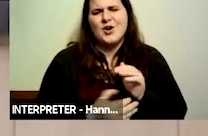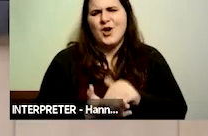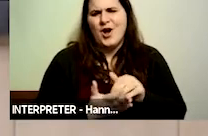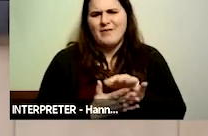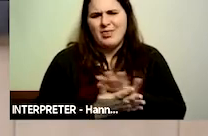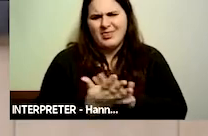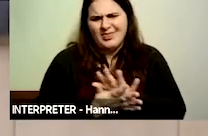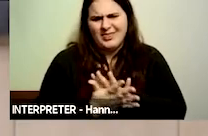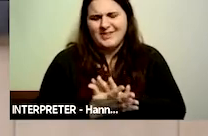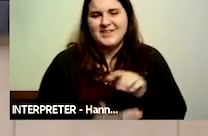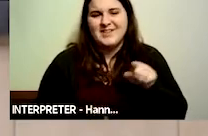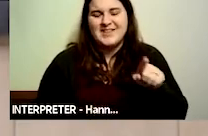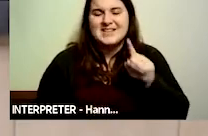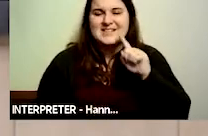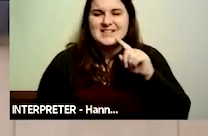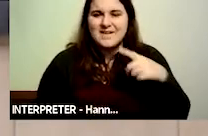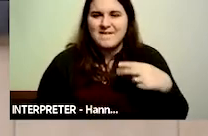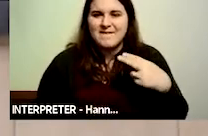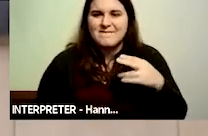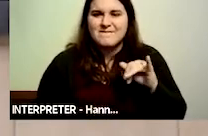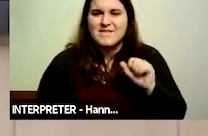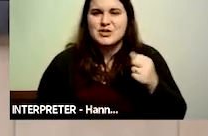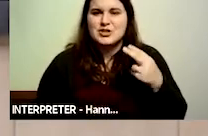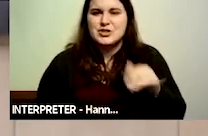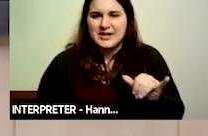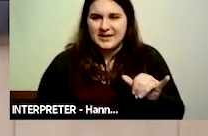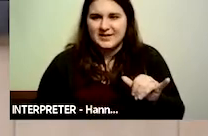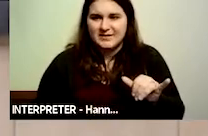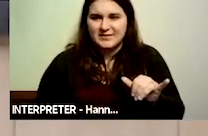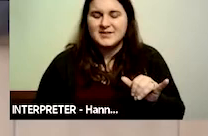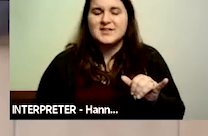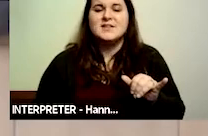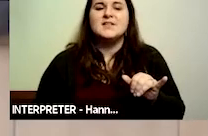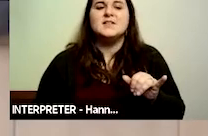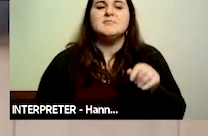Ben Woelk: And have you been here not during coven you would have seen one